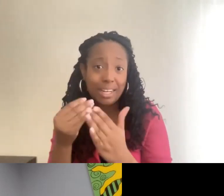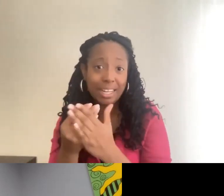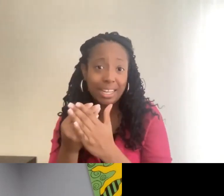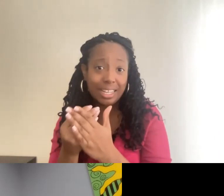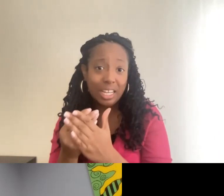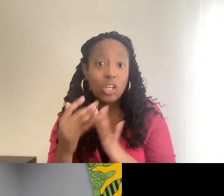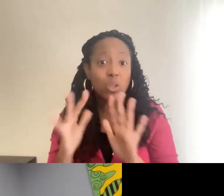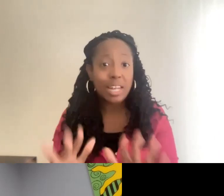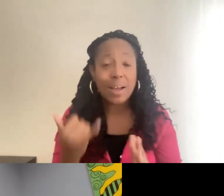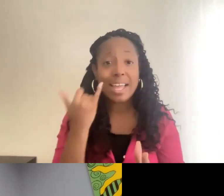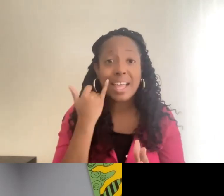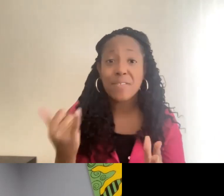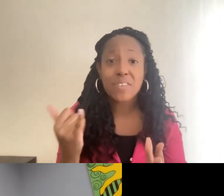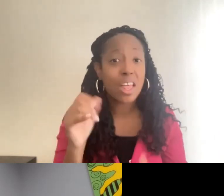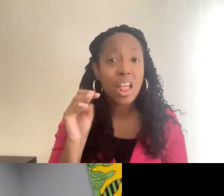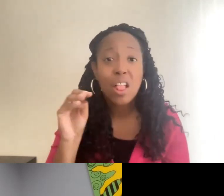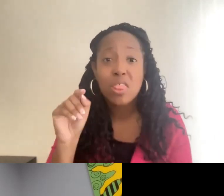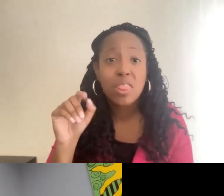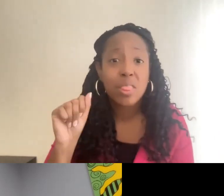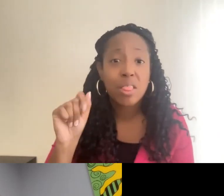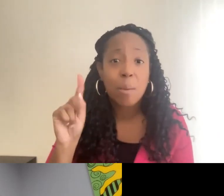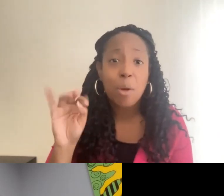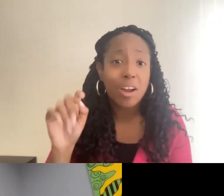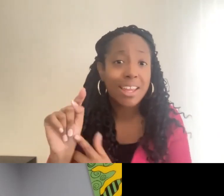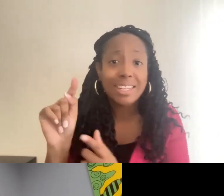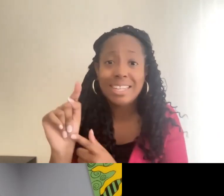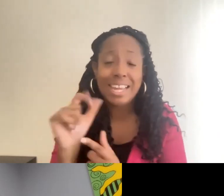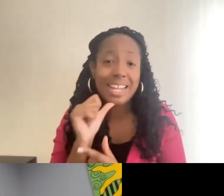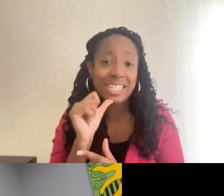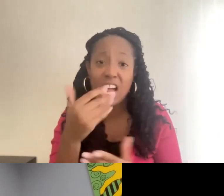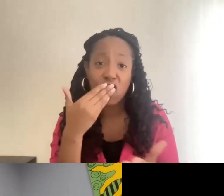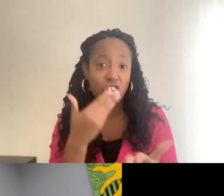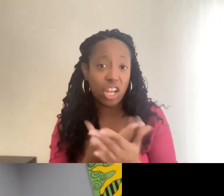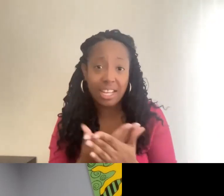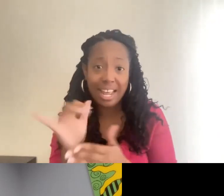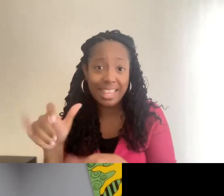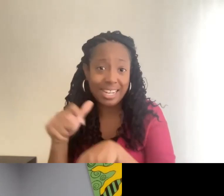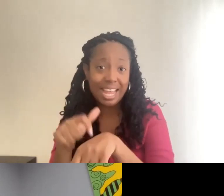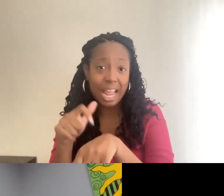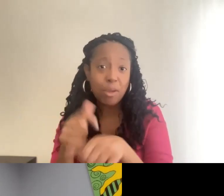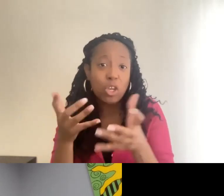got a crystal ball if the Market's not performing we need to be able to still operate our goals our